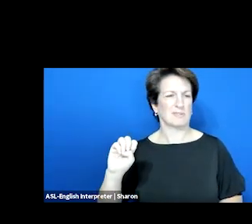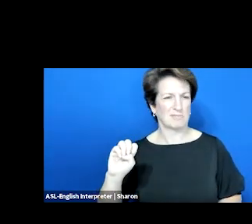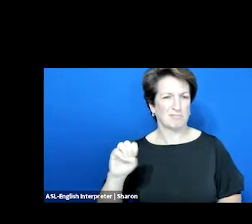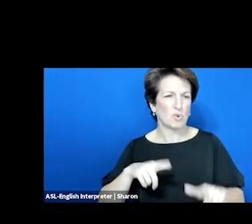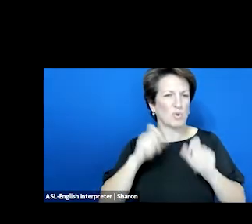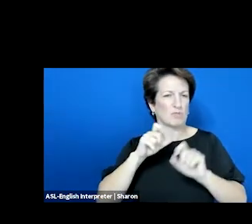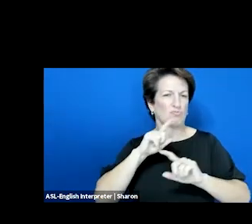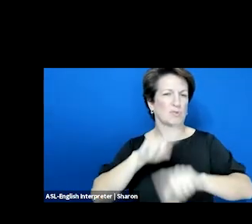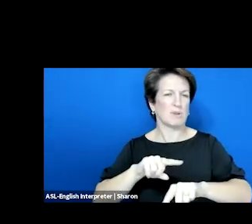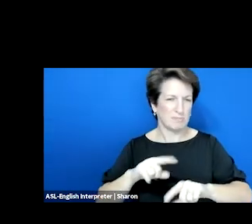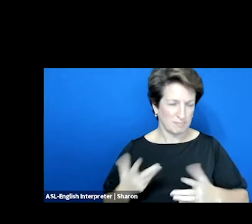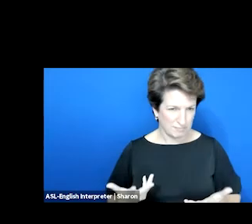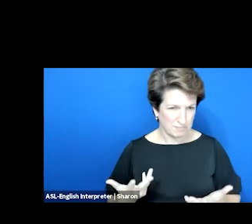So I asked myself, we have been hearing about this new, enhanced passport, really it's